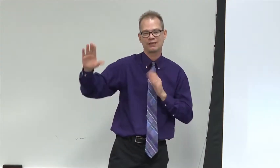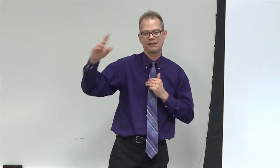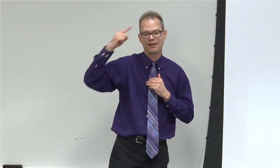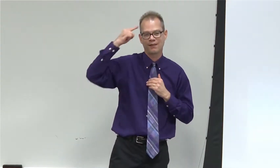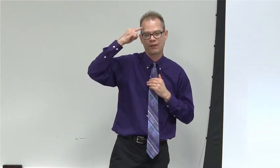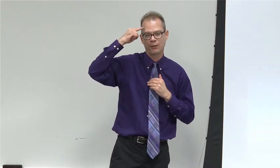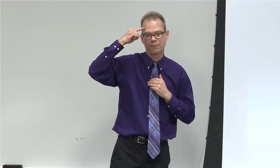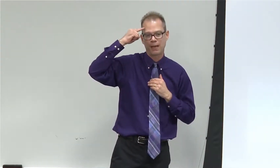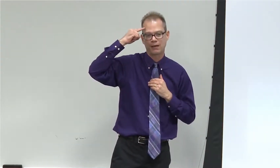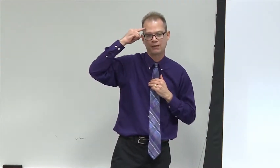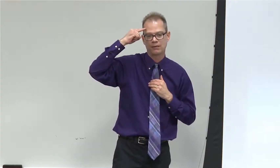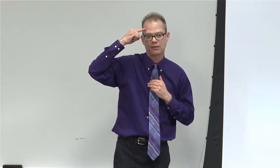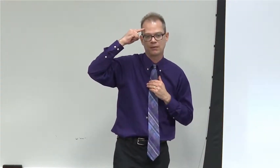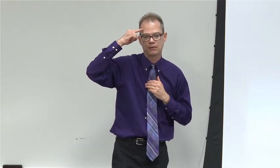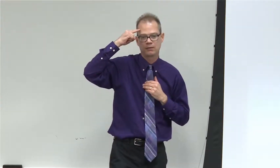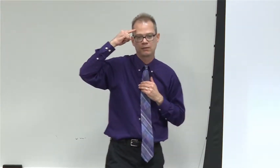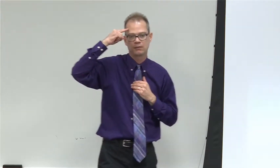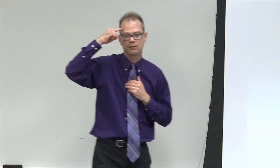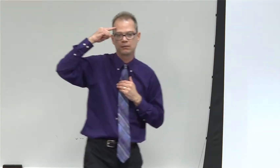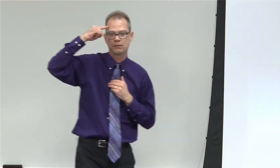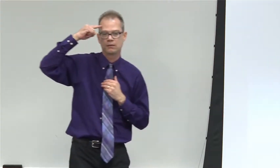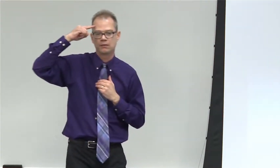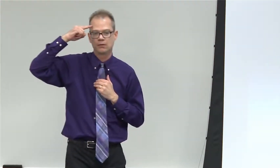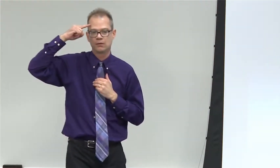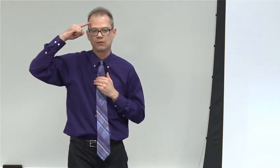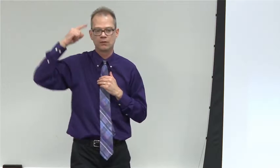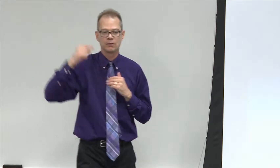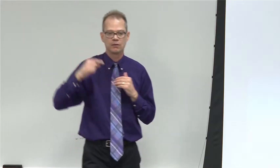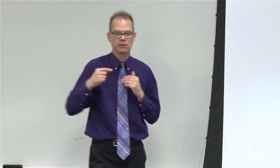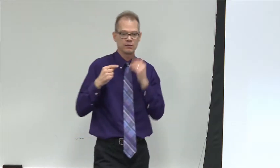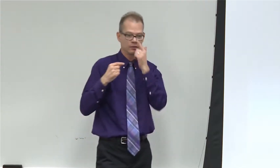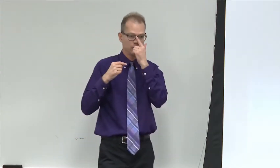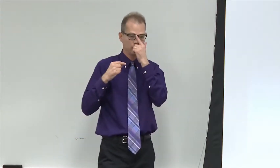Some of the doctors said that I probably had